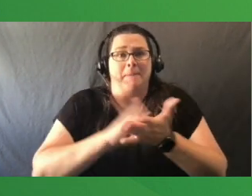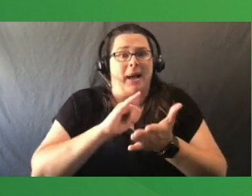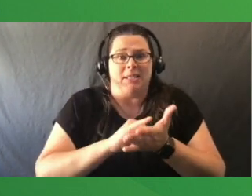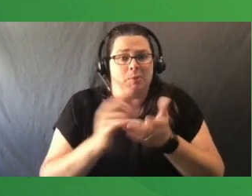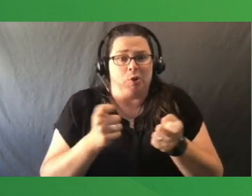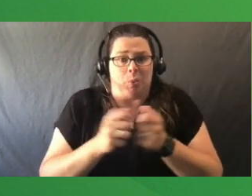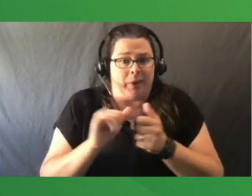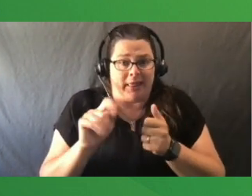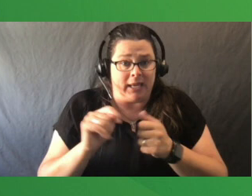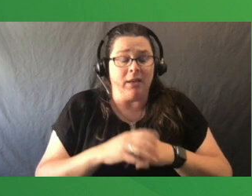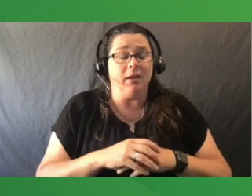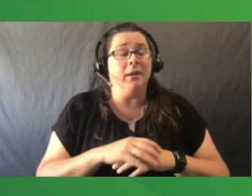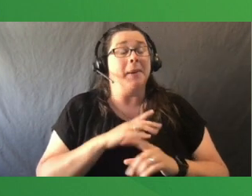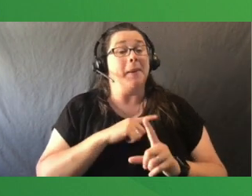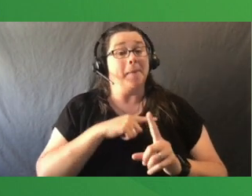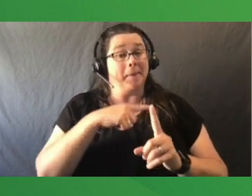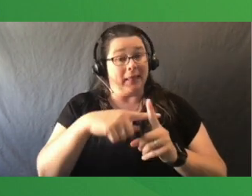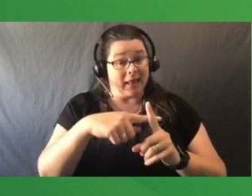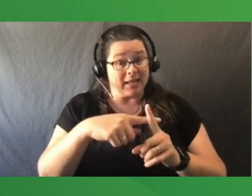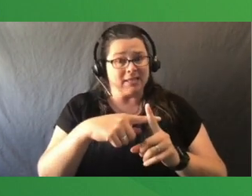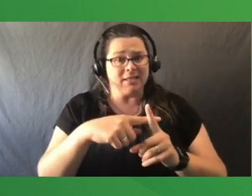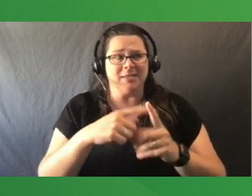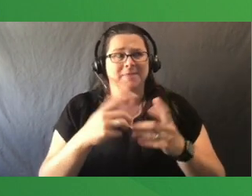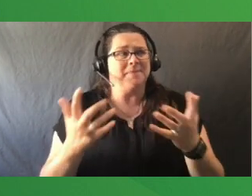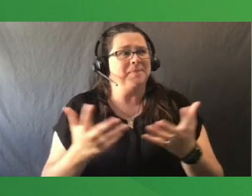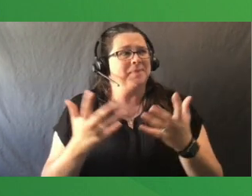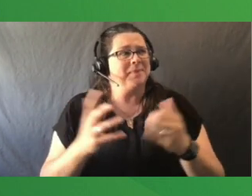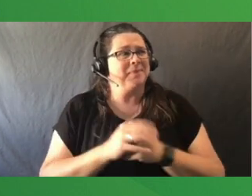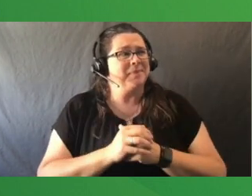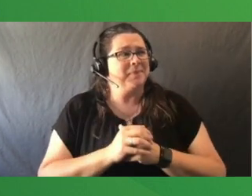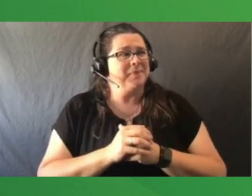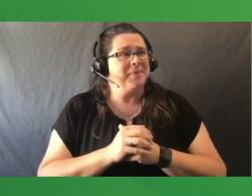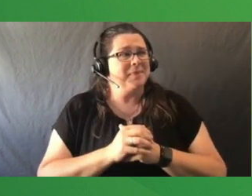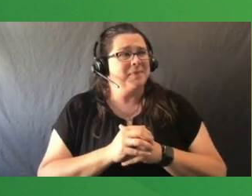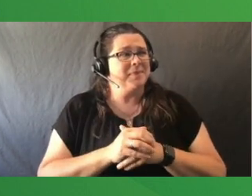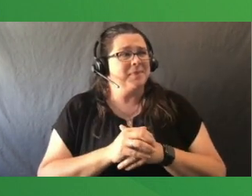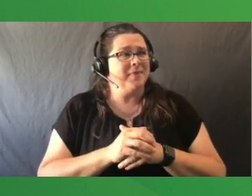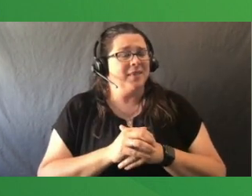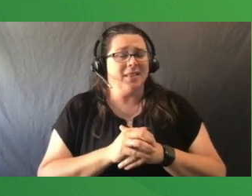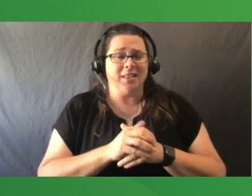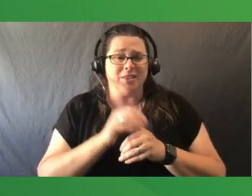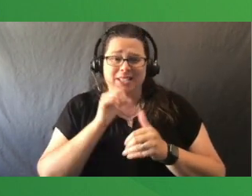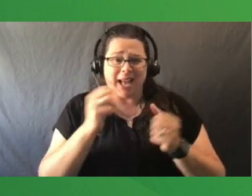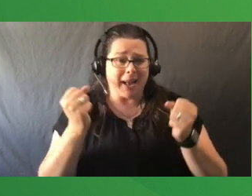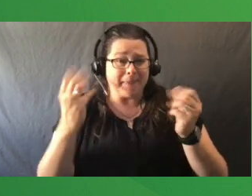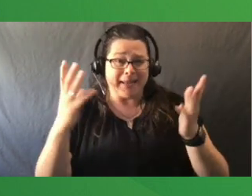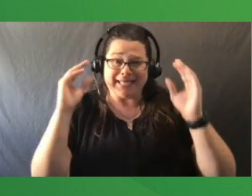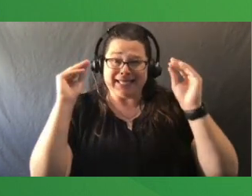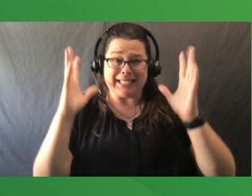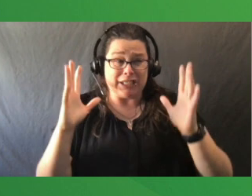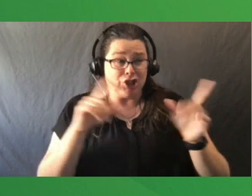And on top of that, there's just not a lot of teachers that are trained to be able to